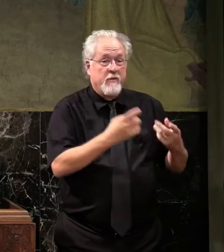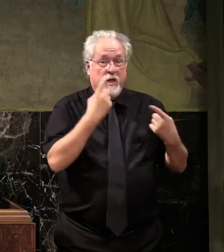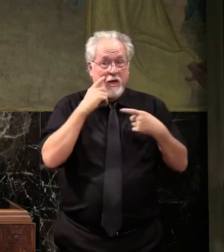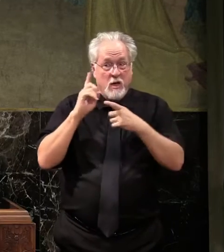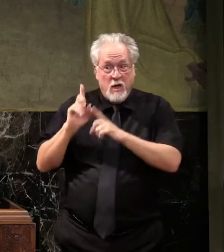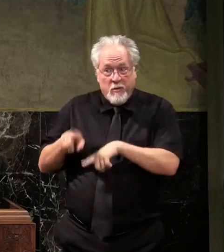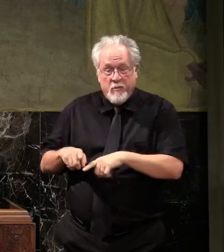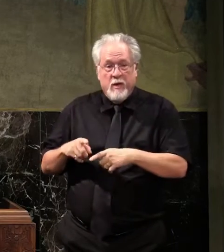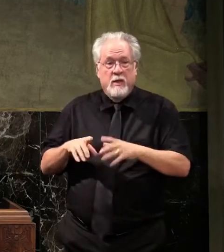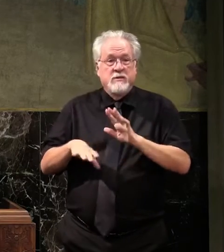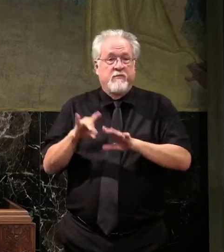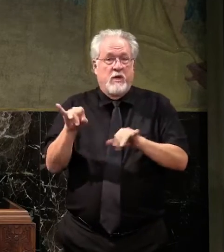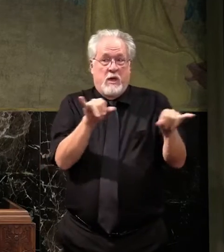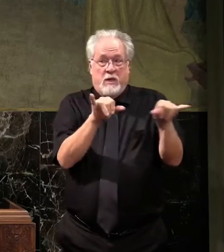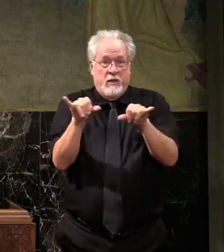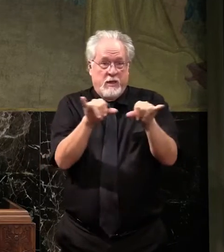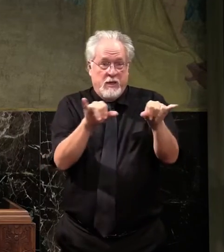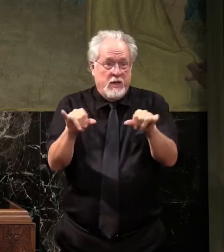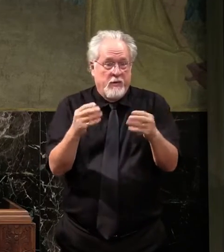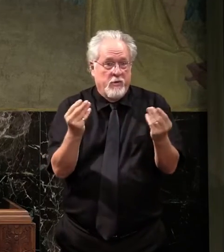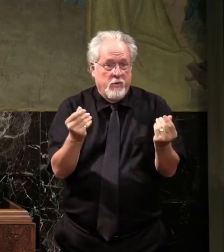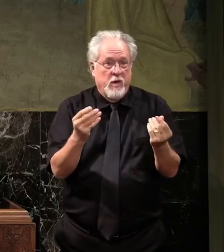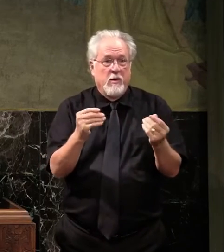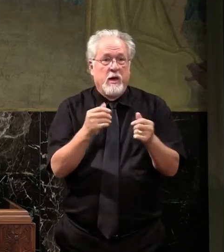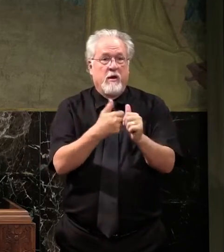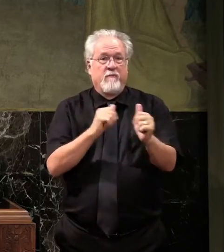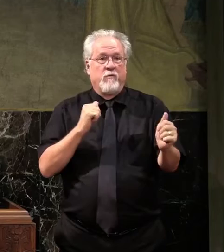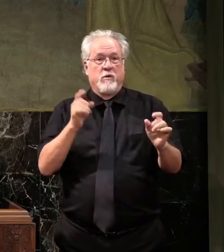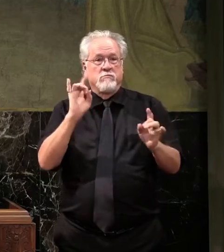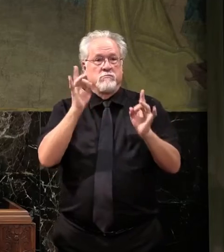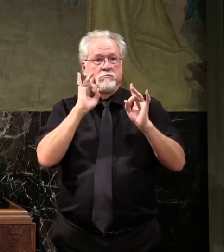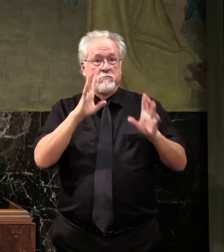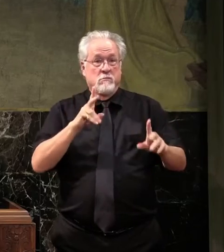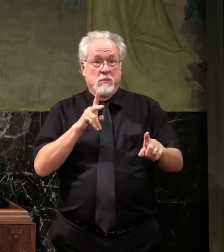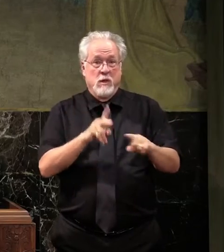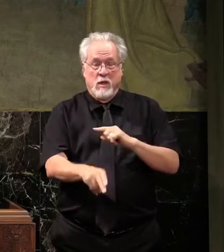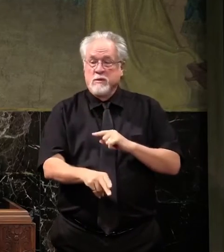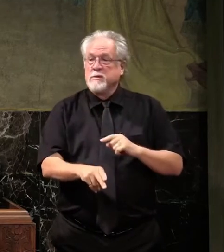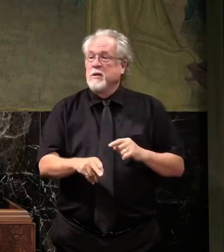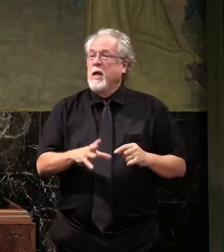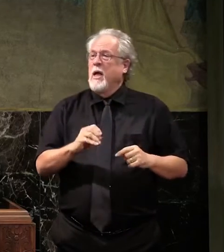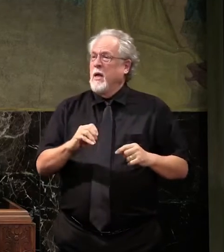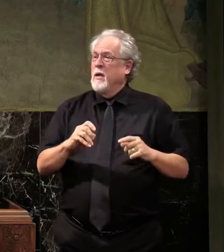ground and avoid catastrophic cuts and to the very a very large degree we were